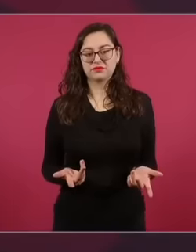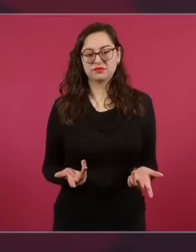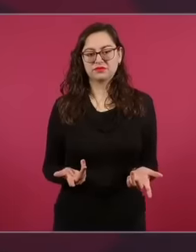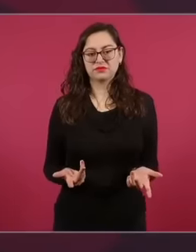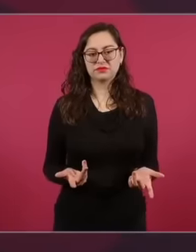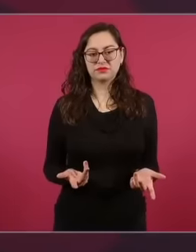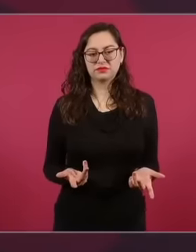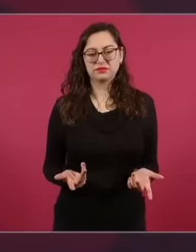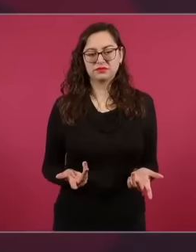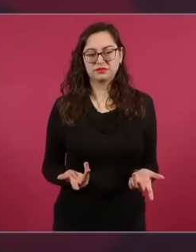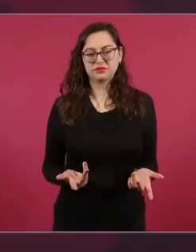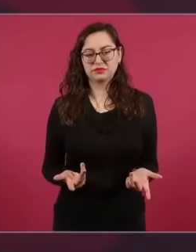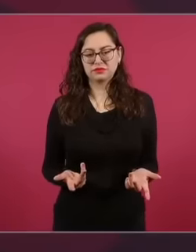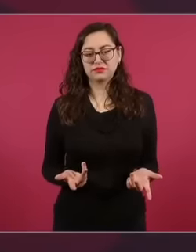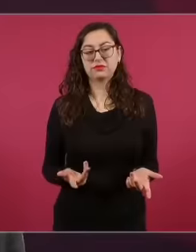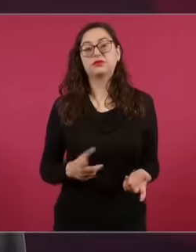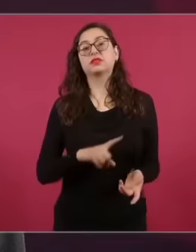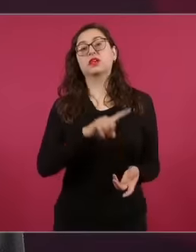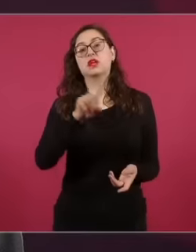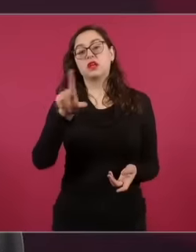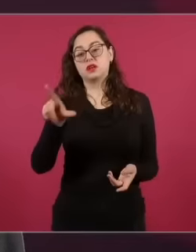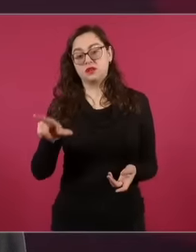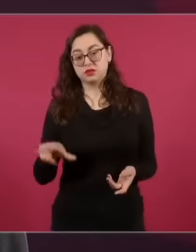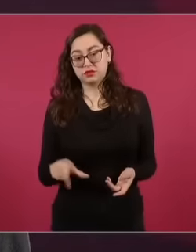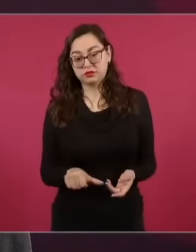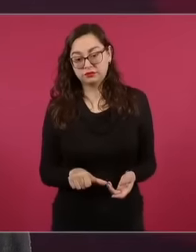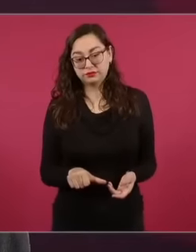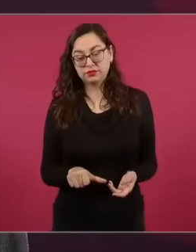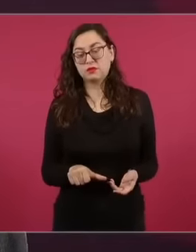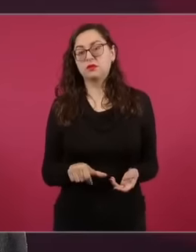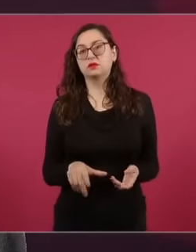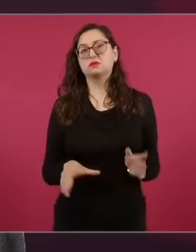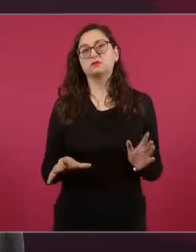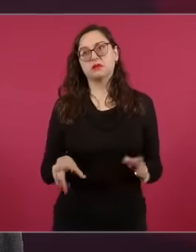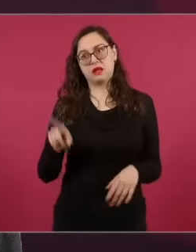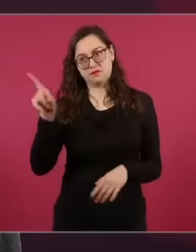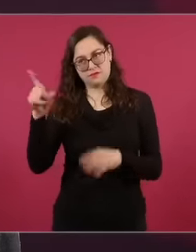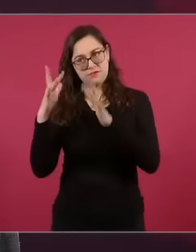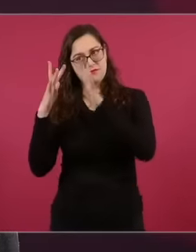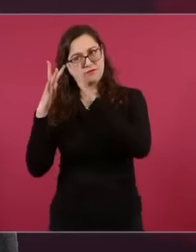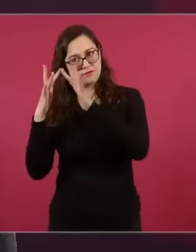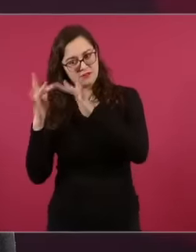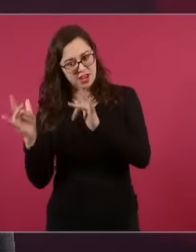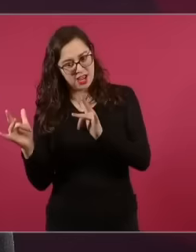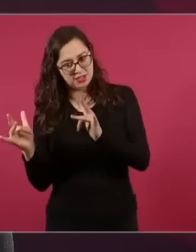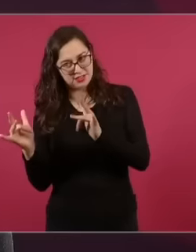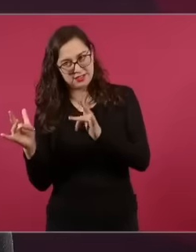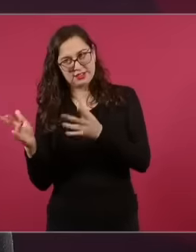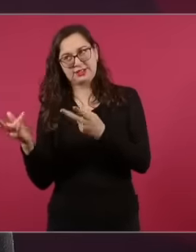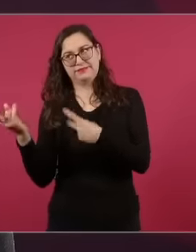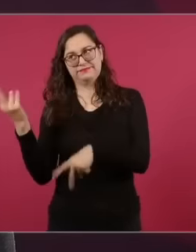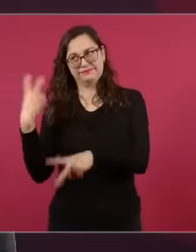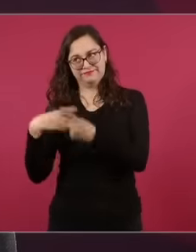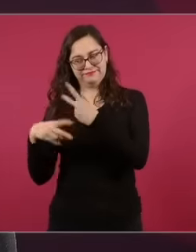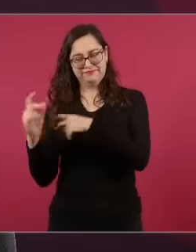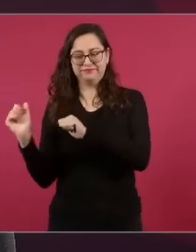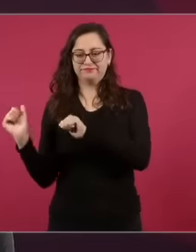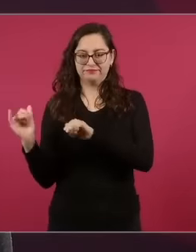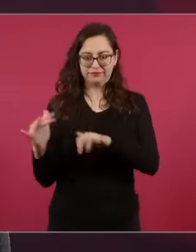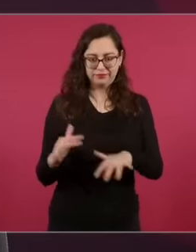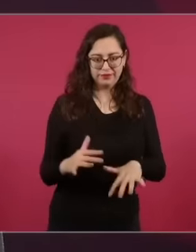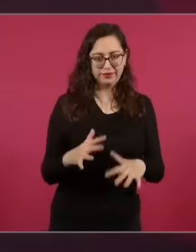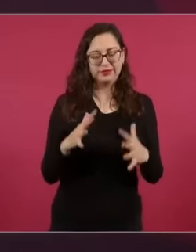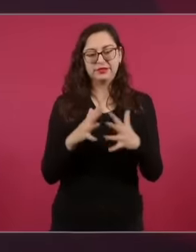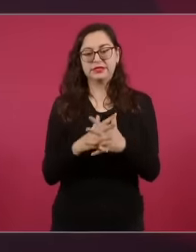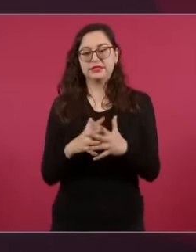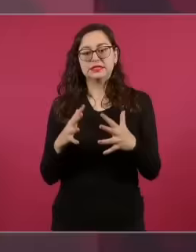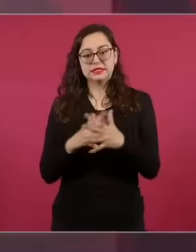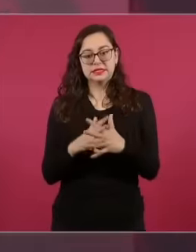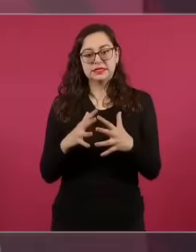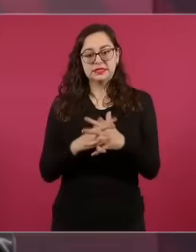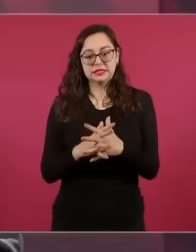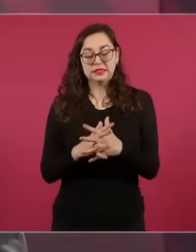when Another French intervention occurred in our country and